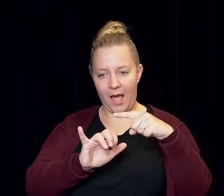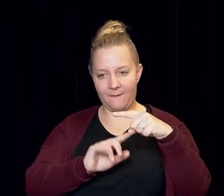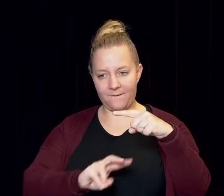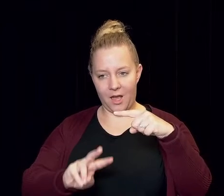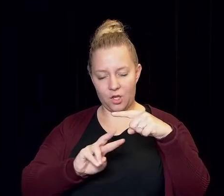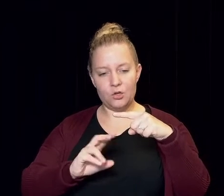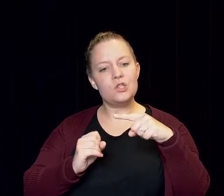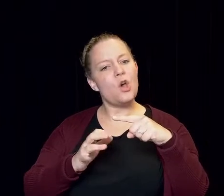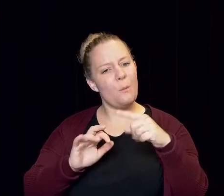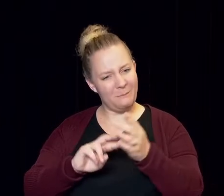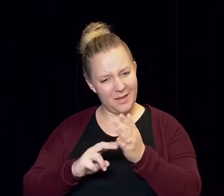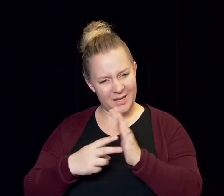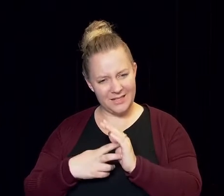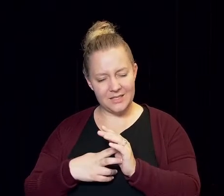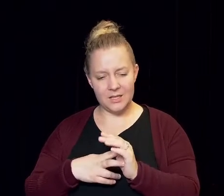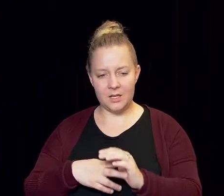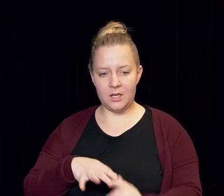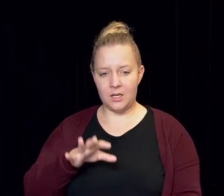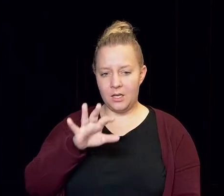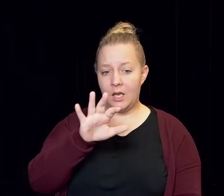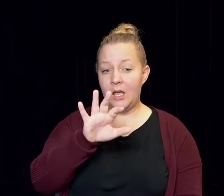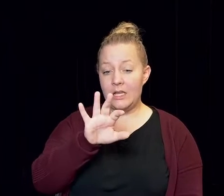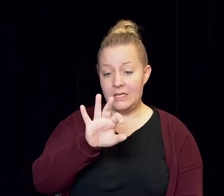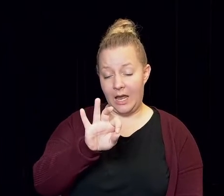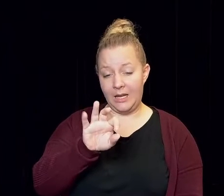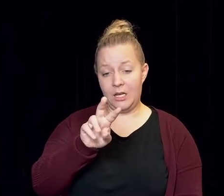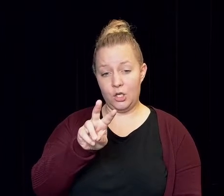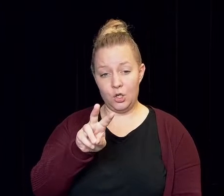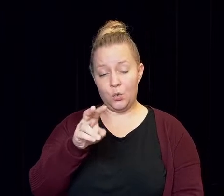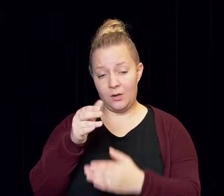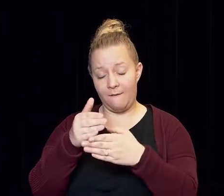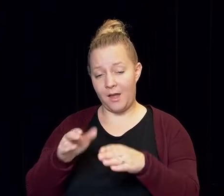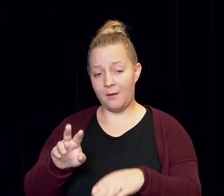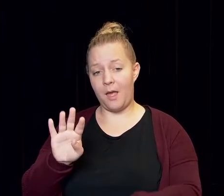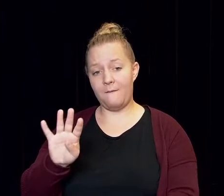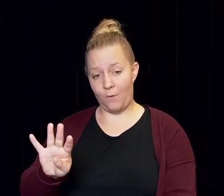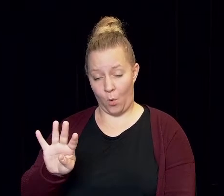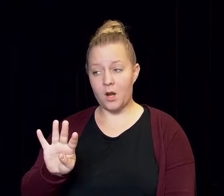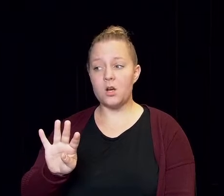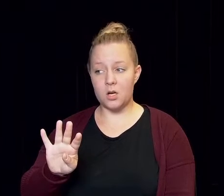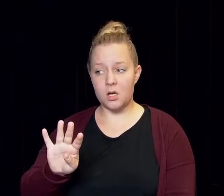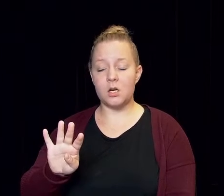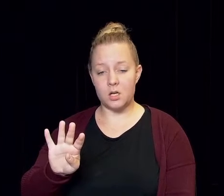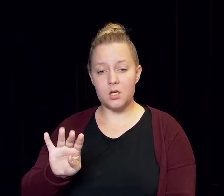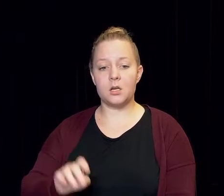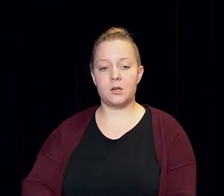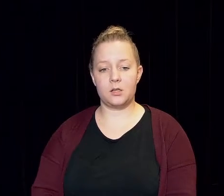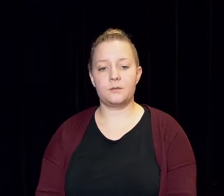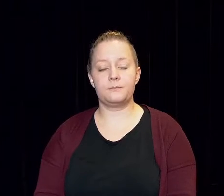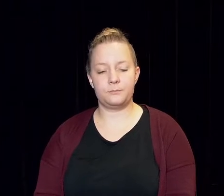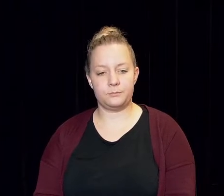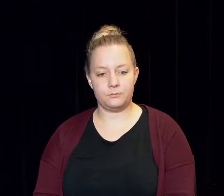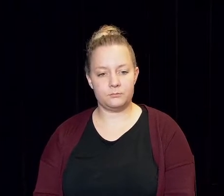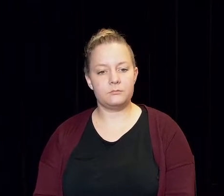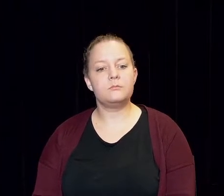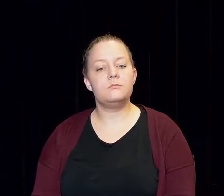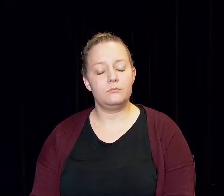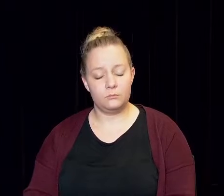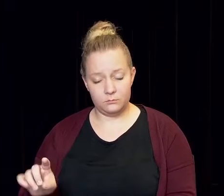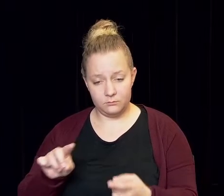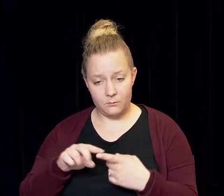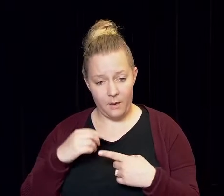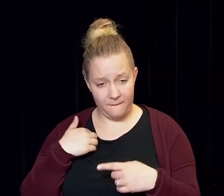So therefore, we are taking 92 divided by 4, in this instance. And when we do that, it looks like